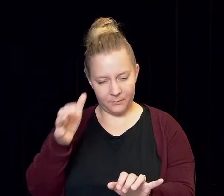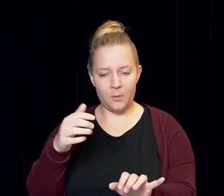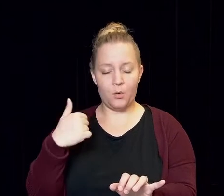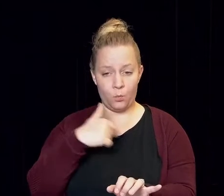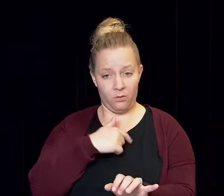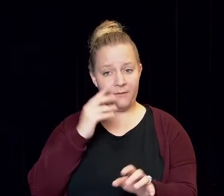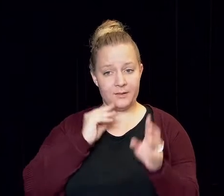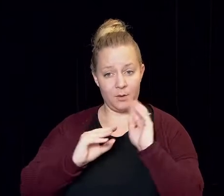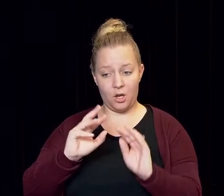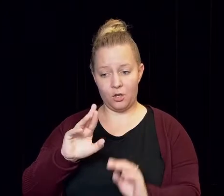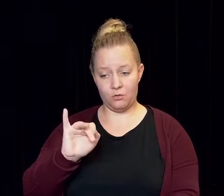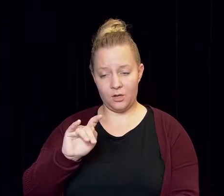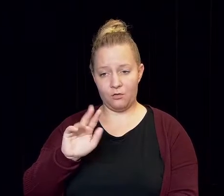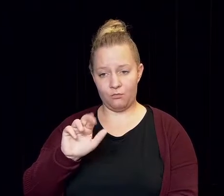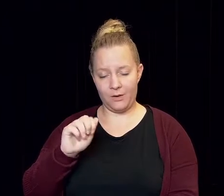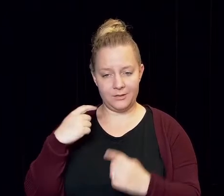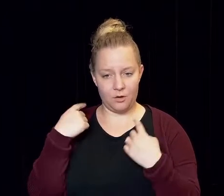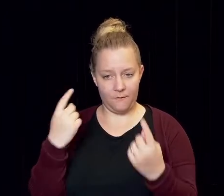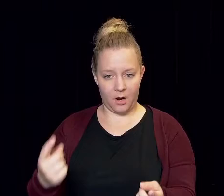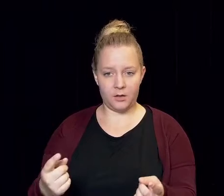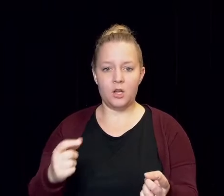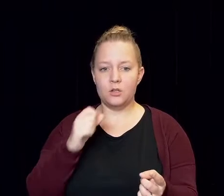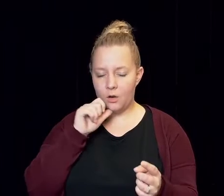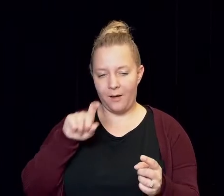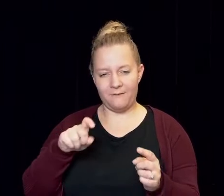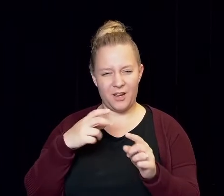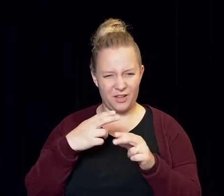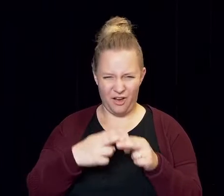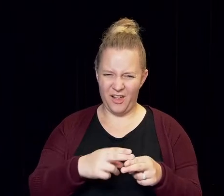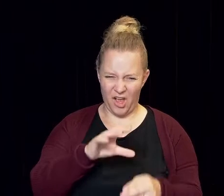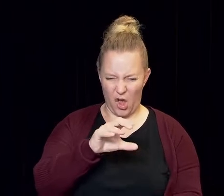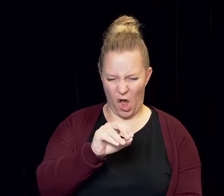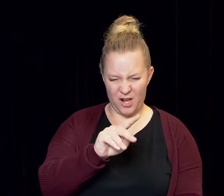A constant, you don't have to necessarily call it a constant ratio but we're just looking for